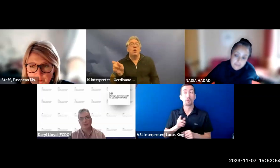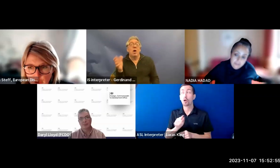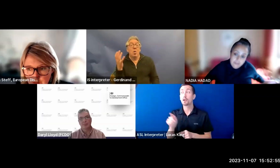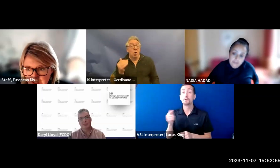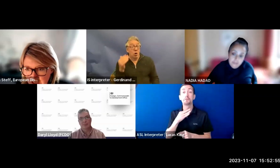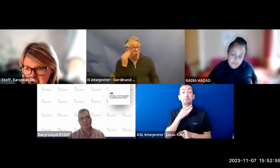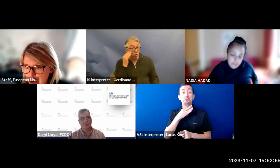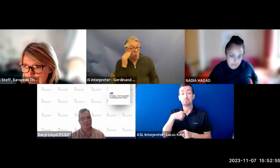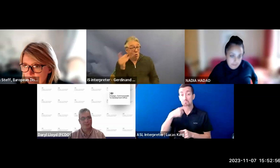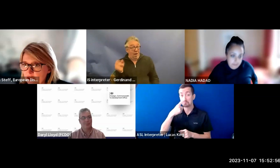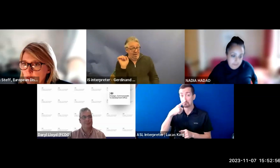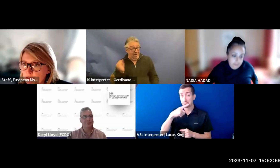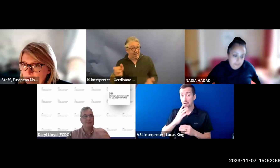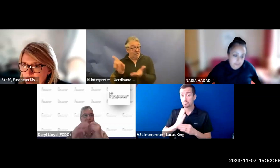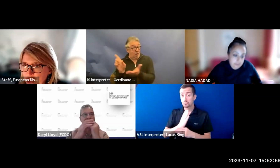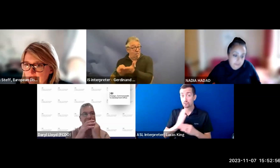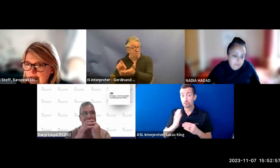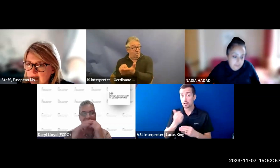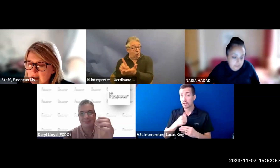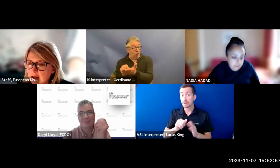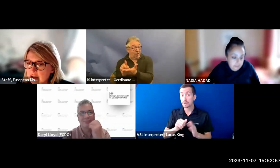all of the publication that you mentioned.